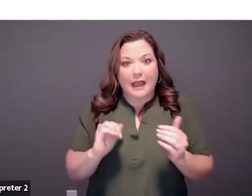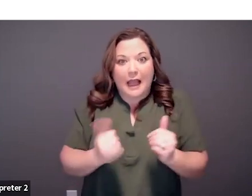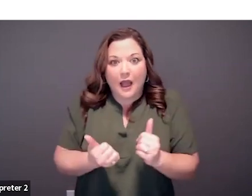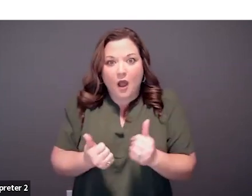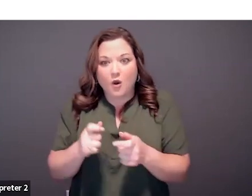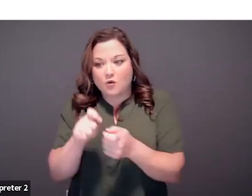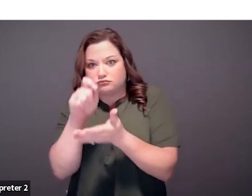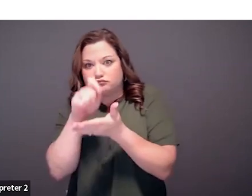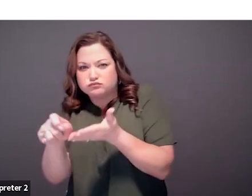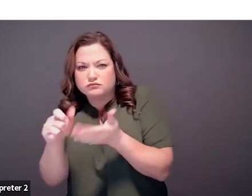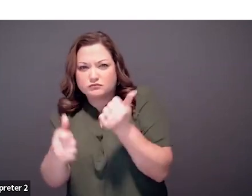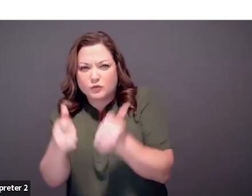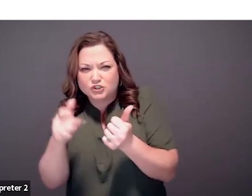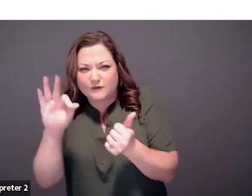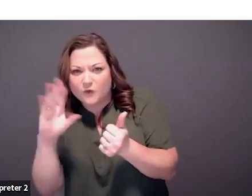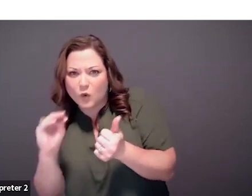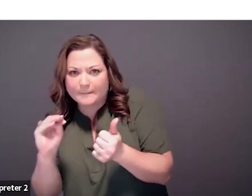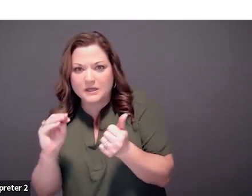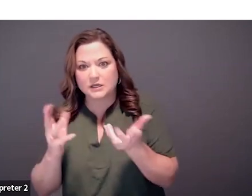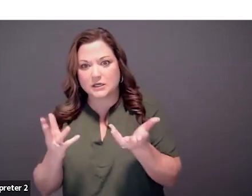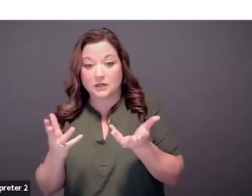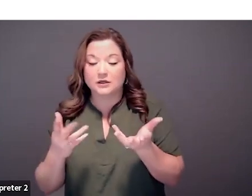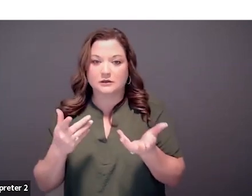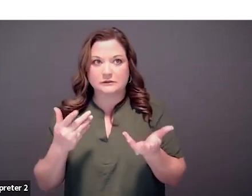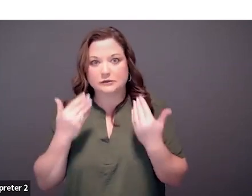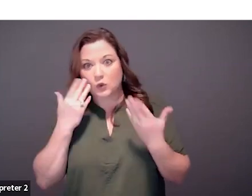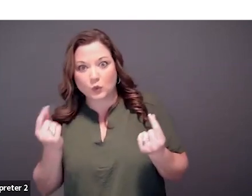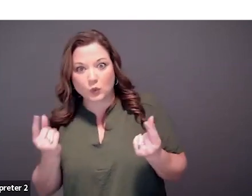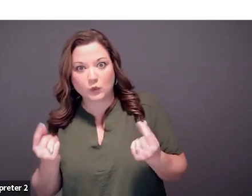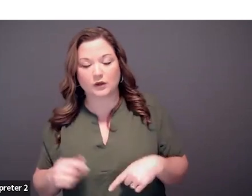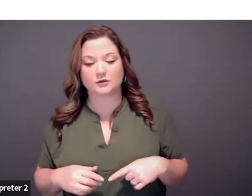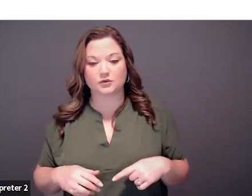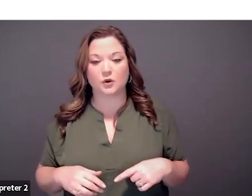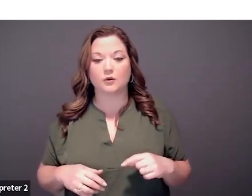people don't know what to do. You should put the field or the description